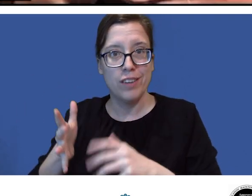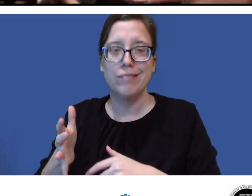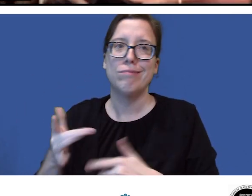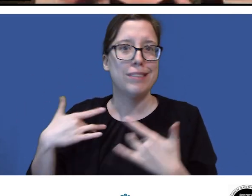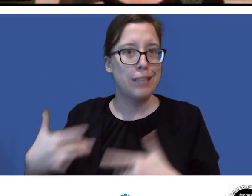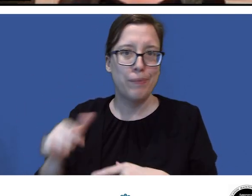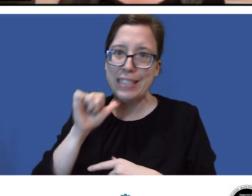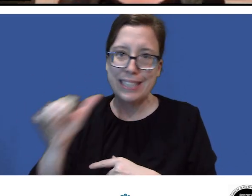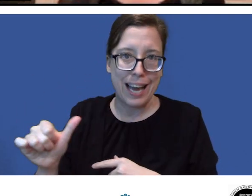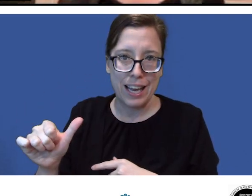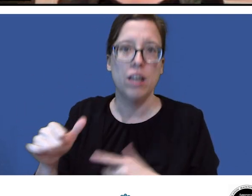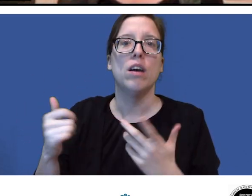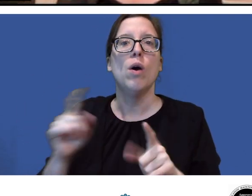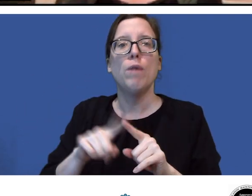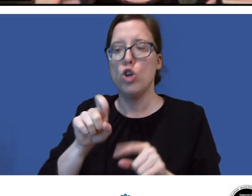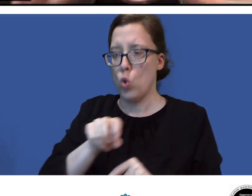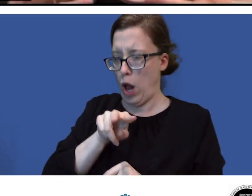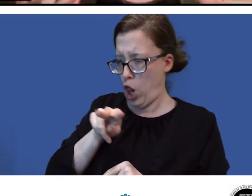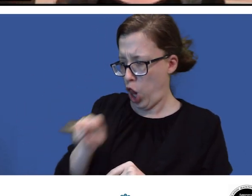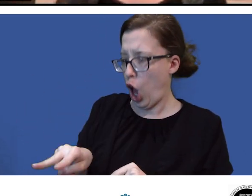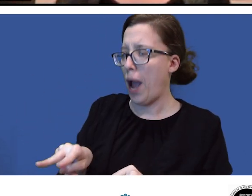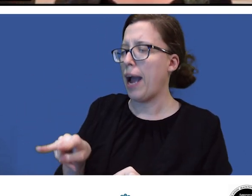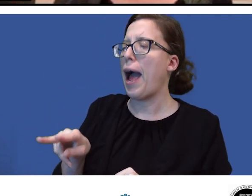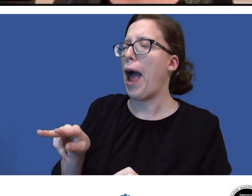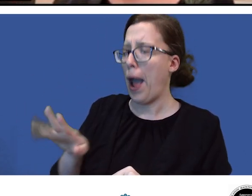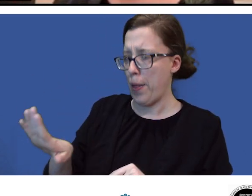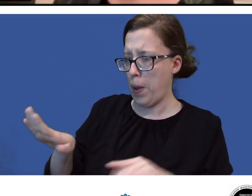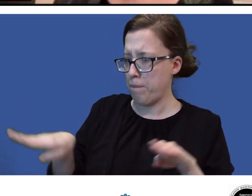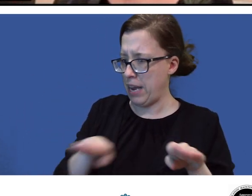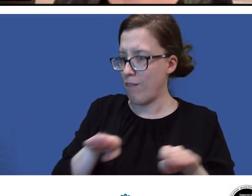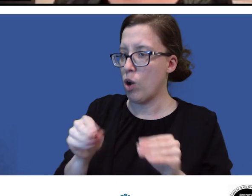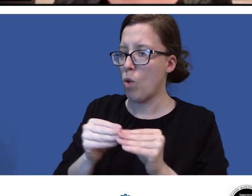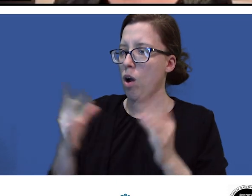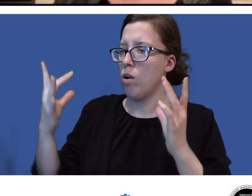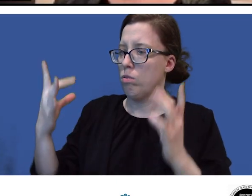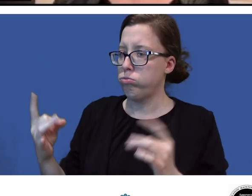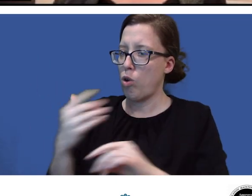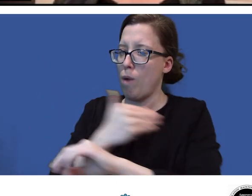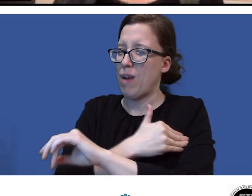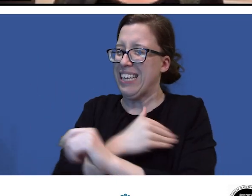their muscle tone lets go. Some of their agitation seems to lessen.